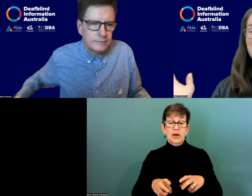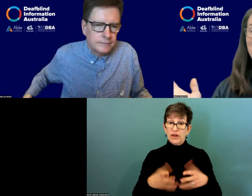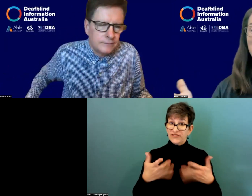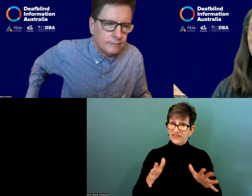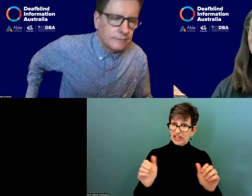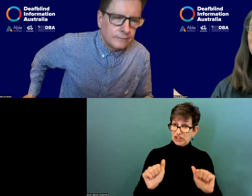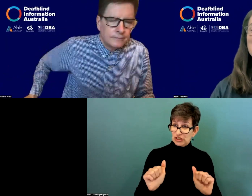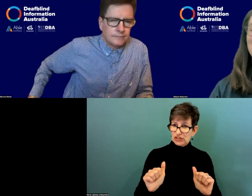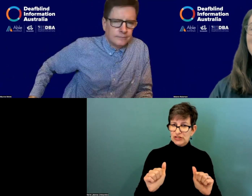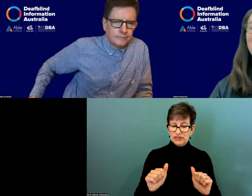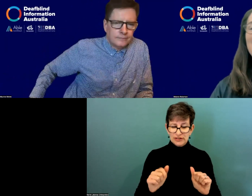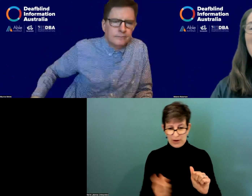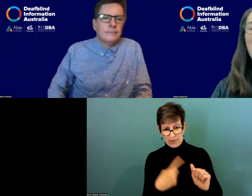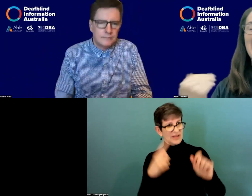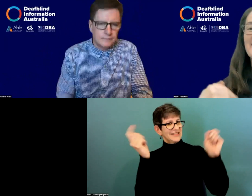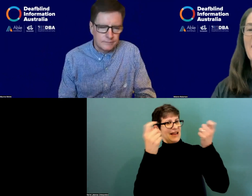We celebrated finishing it.